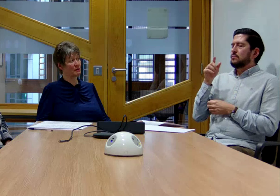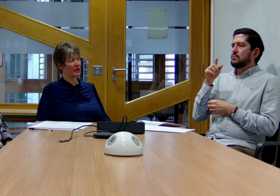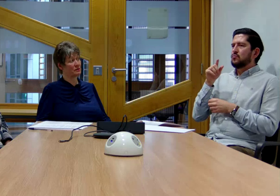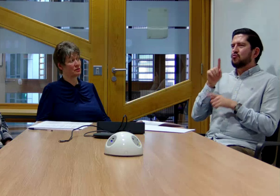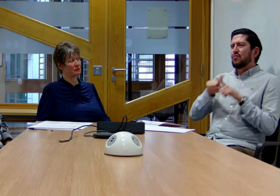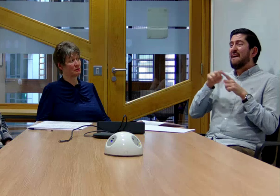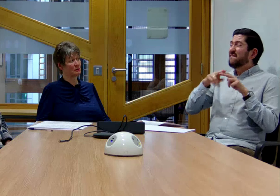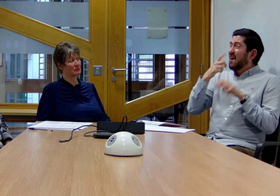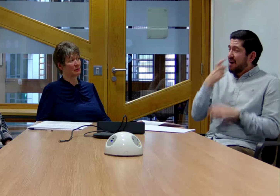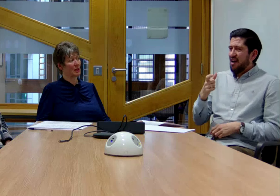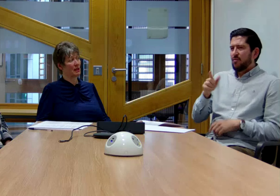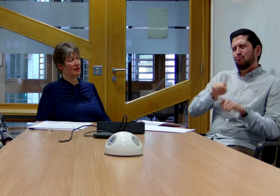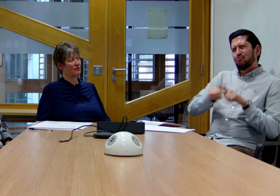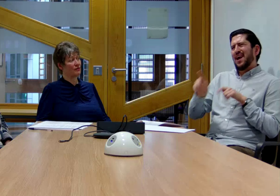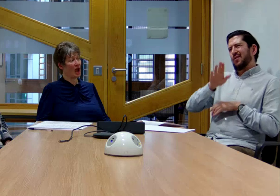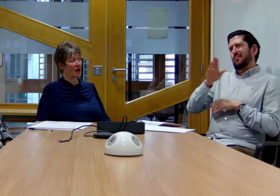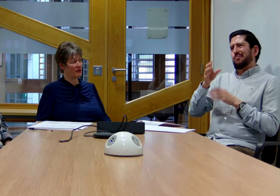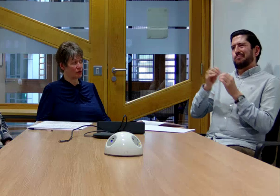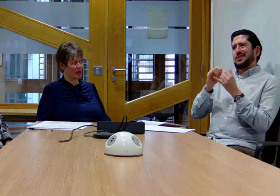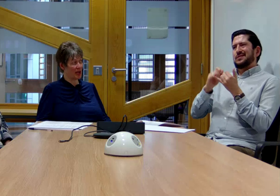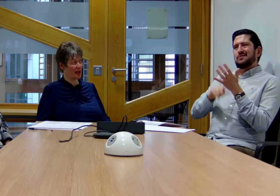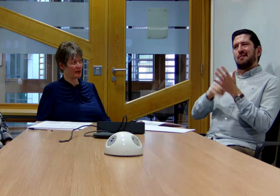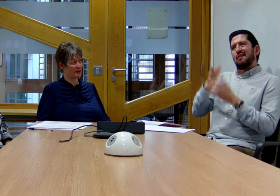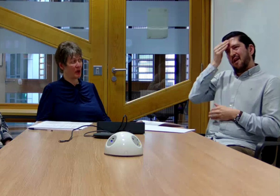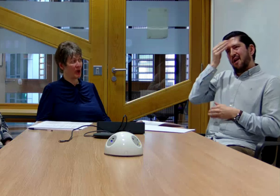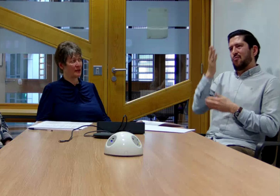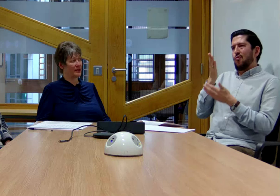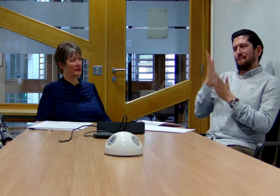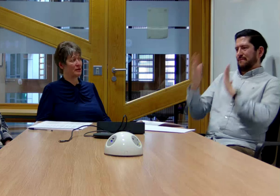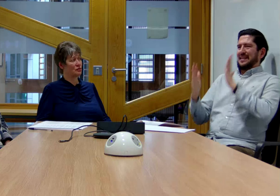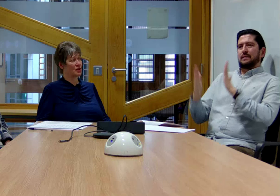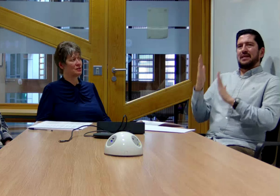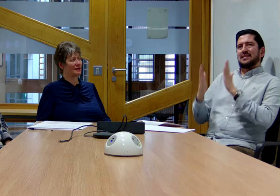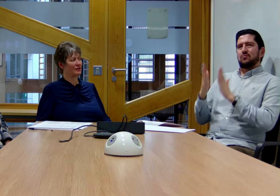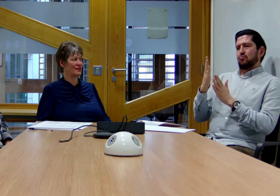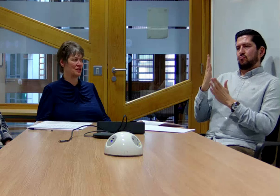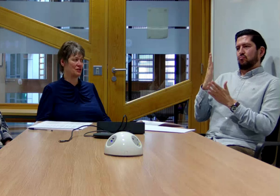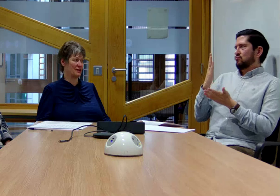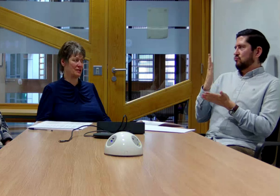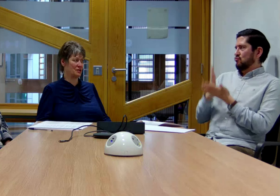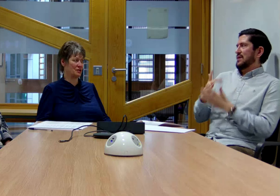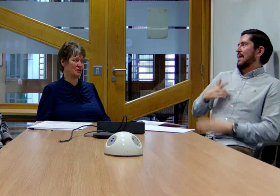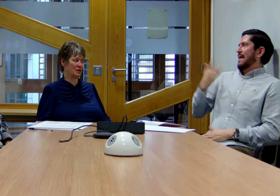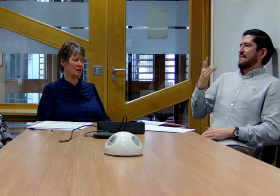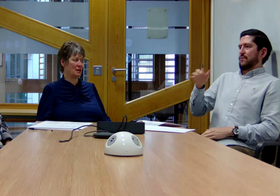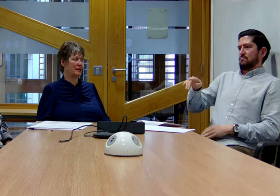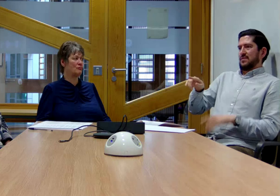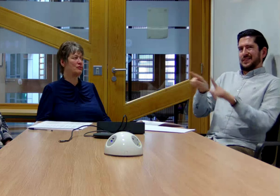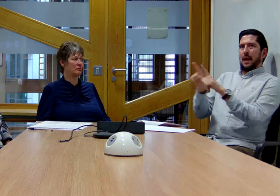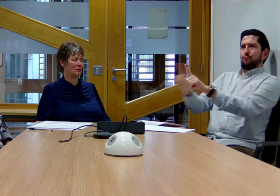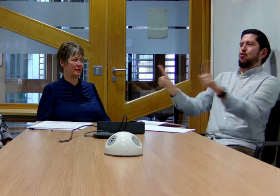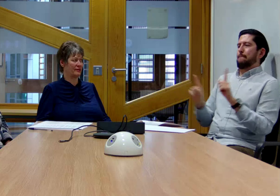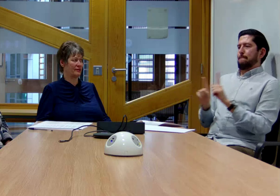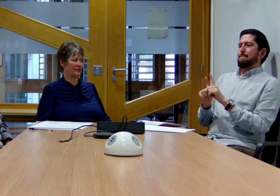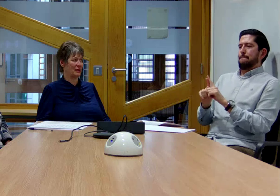if it were a hearing tutor and also I would recommend if you can, then try to learn face